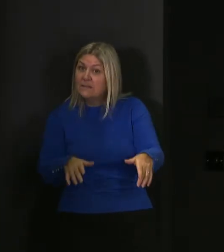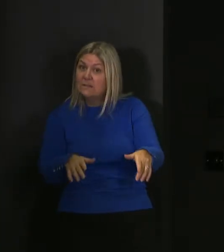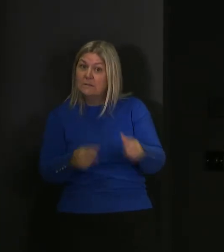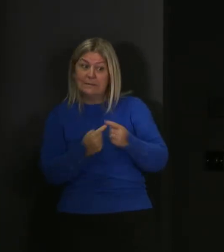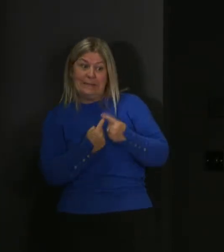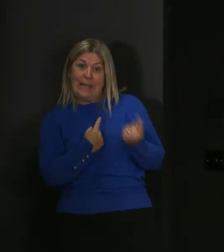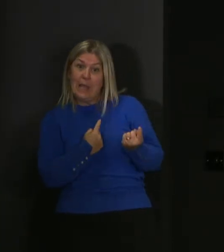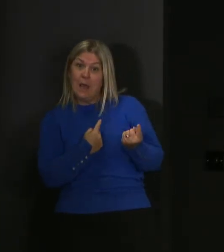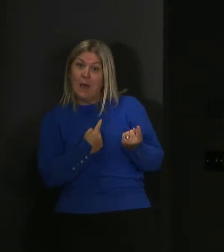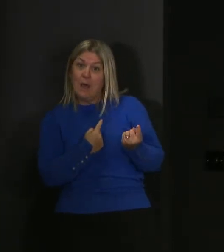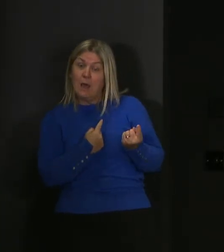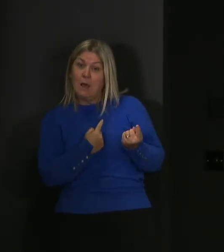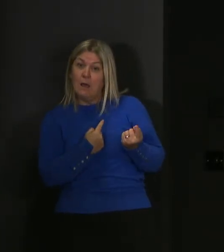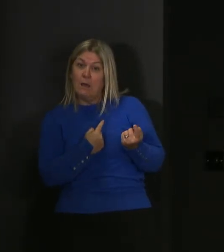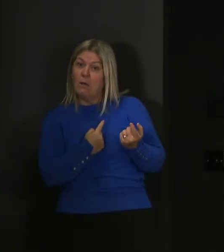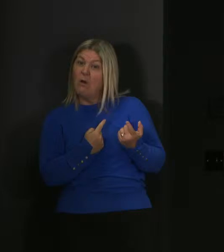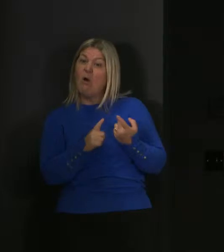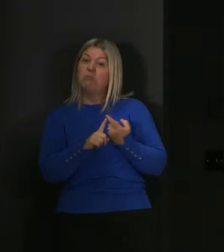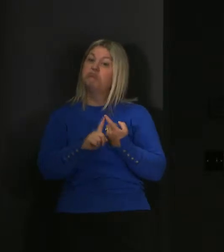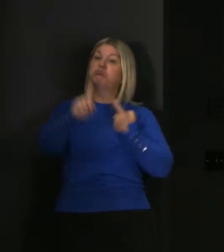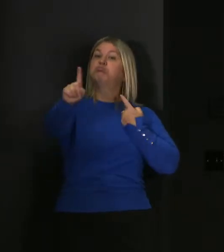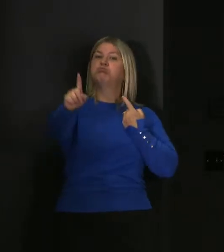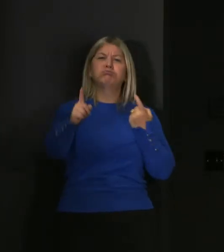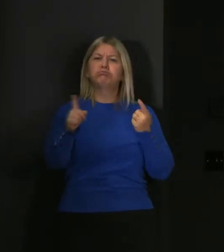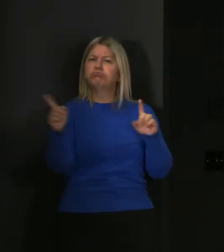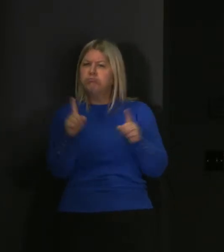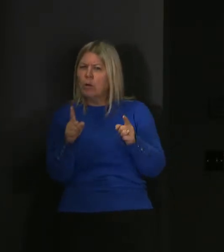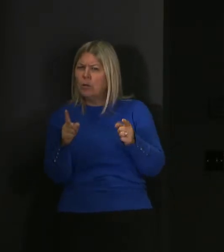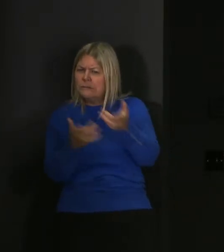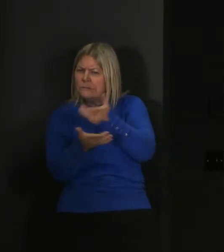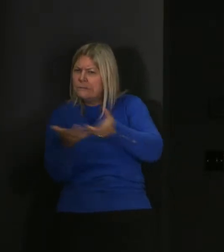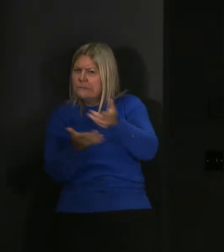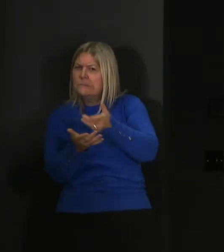to have transmitted. And over time what we're seeing is that there's still a strong likelihood